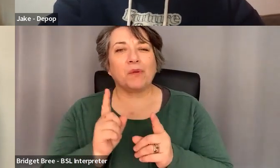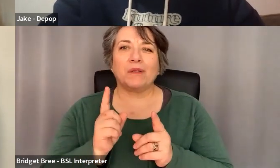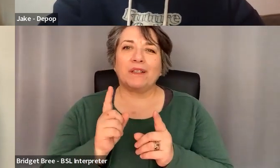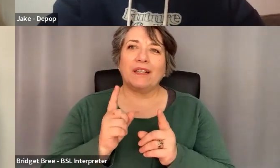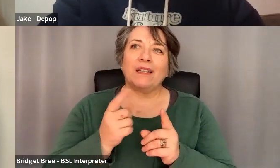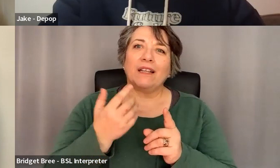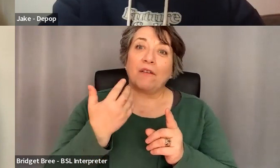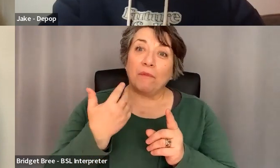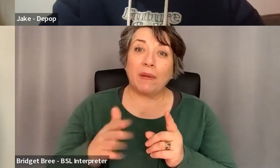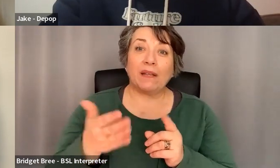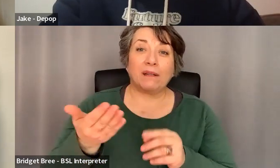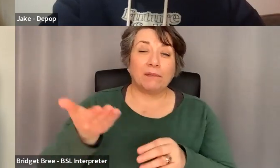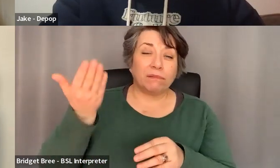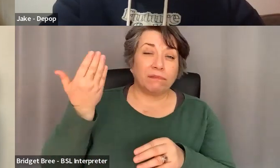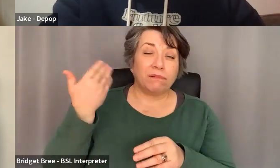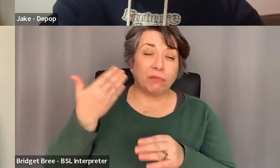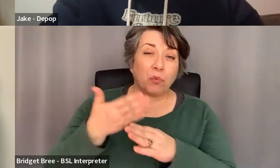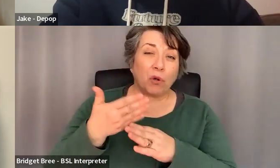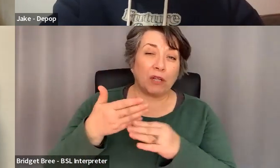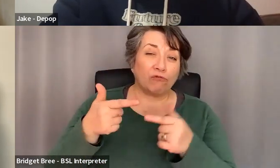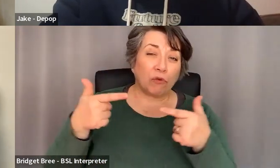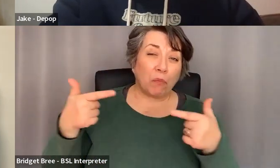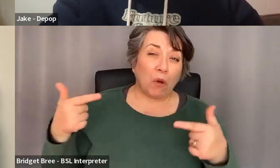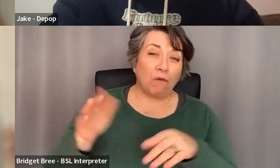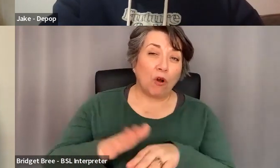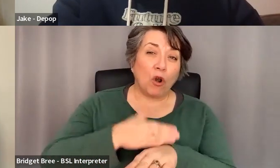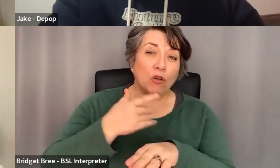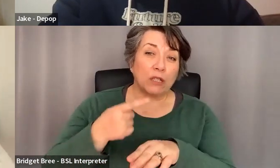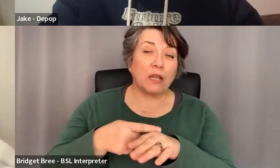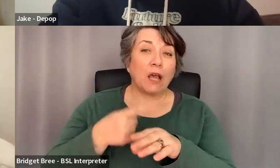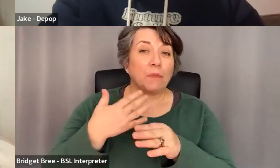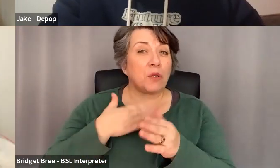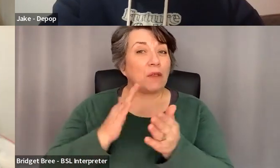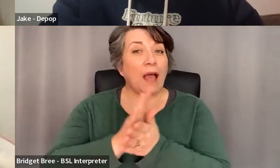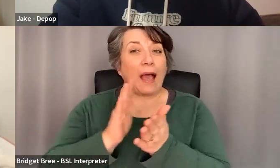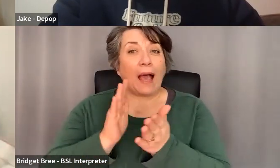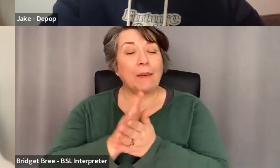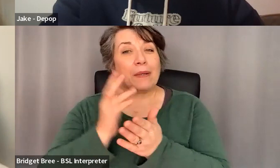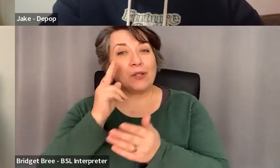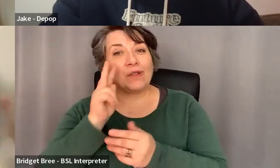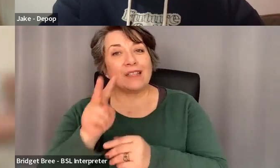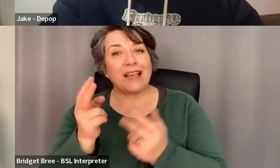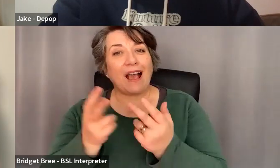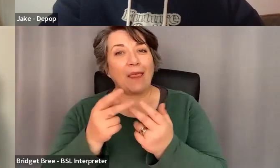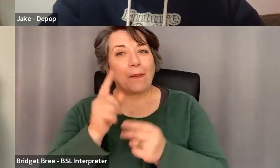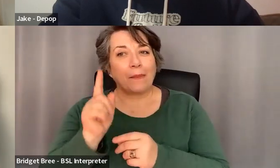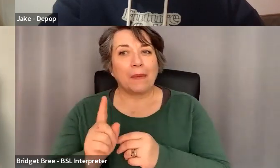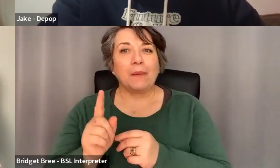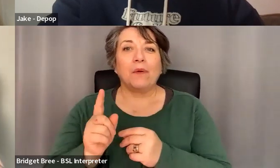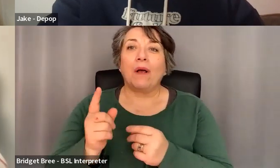Though lots of people have been working from home or doing things remotely for a long time. have been working from home, doing things remotely for a long time. The sound the way the environment is set up the at Depop, and things in the So by this the sounds of you know, the way the environment is set up at the top, and